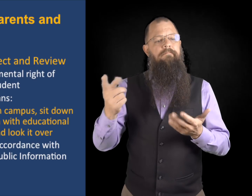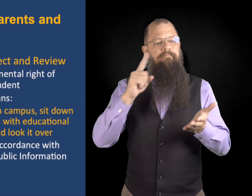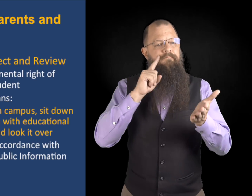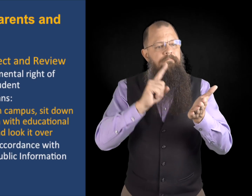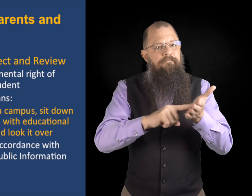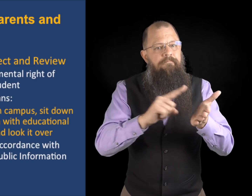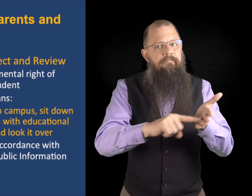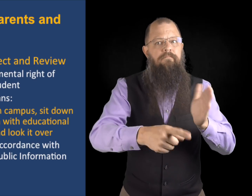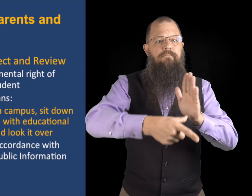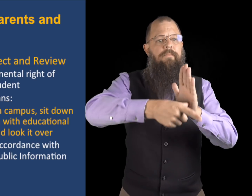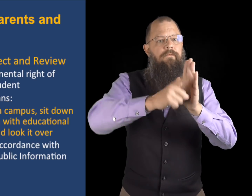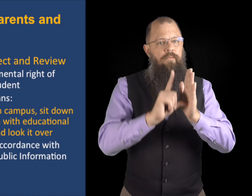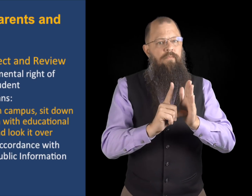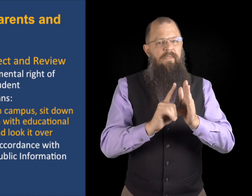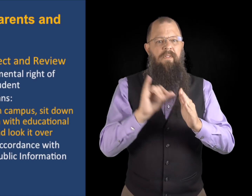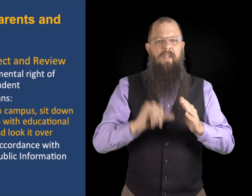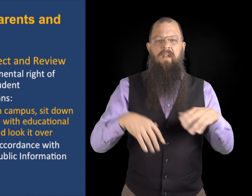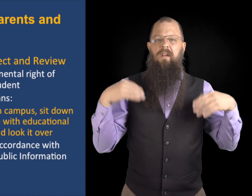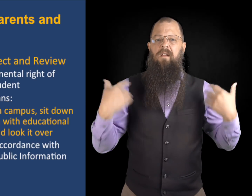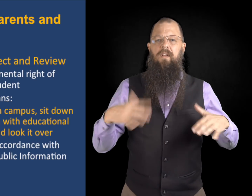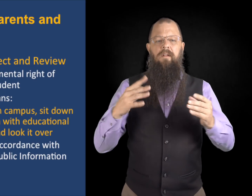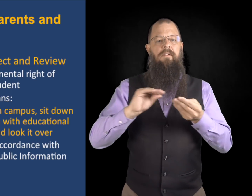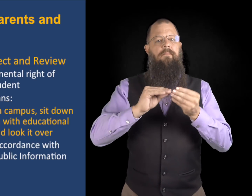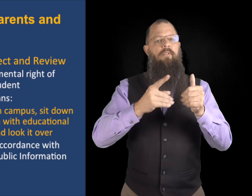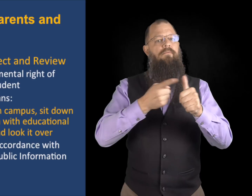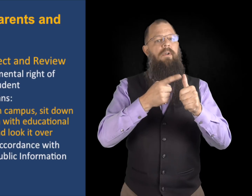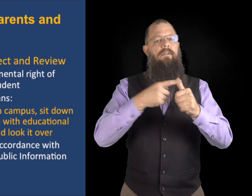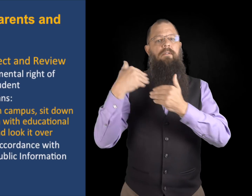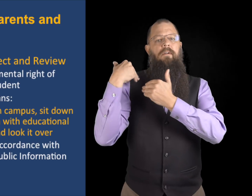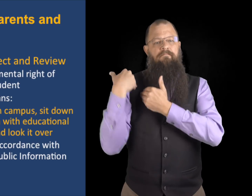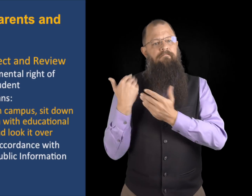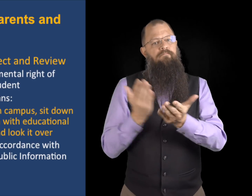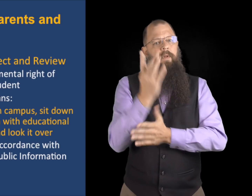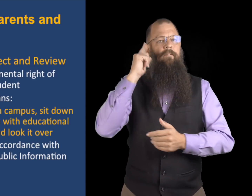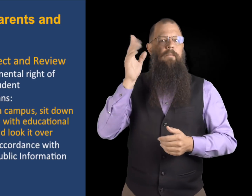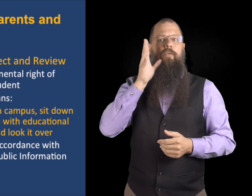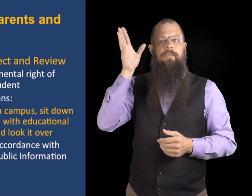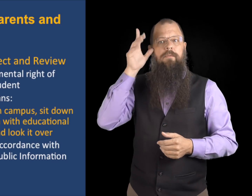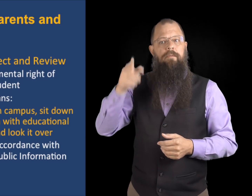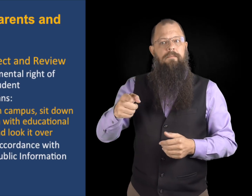documents. This includes the right to inspect and review those documents which